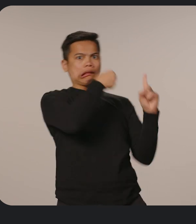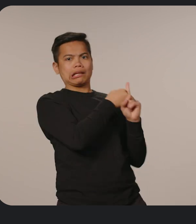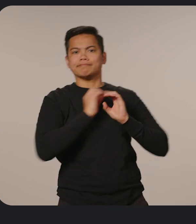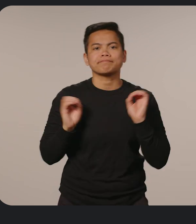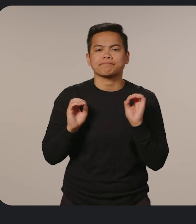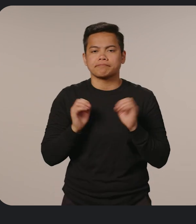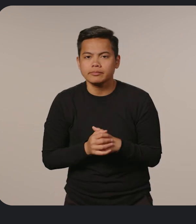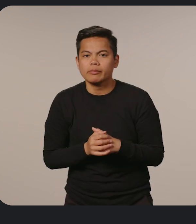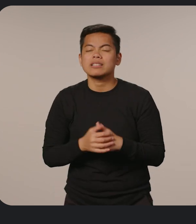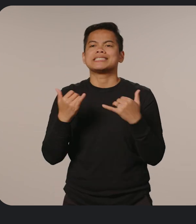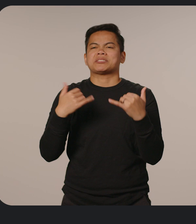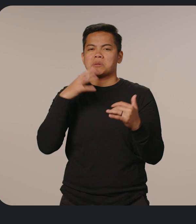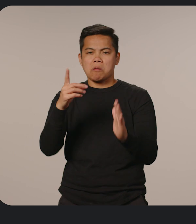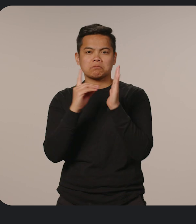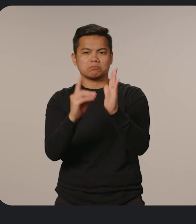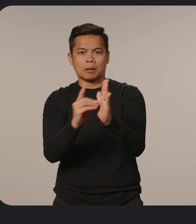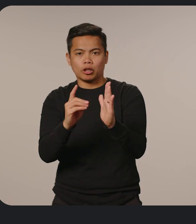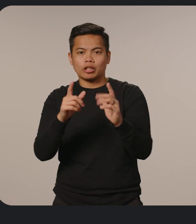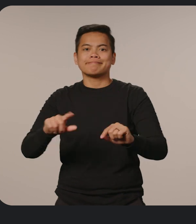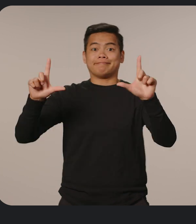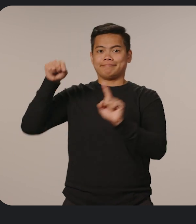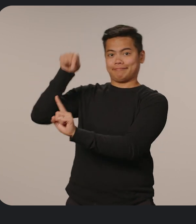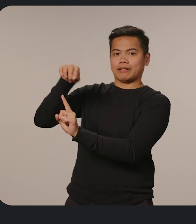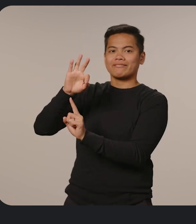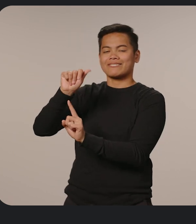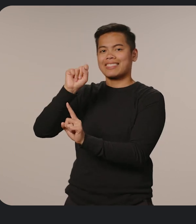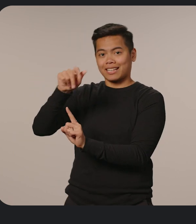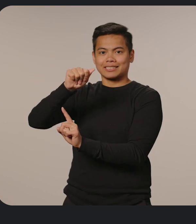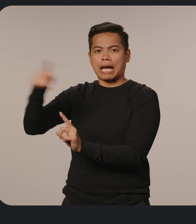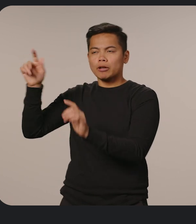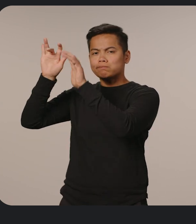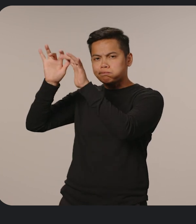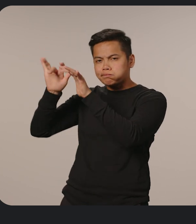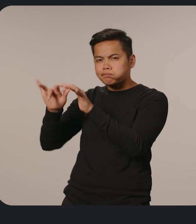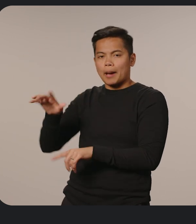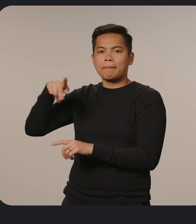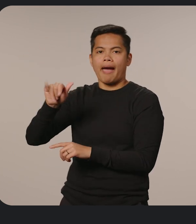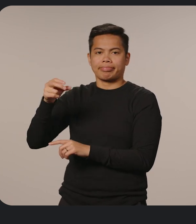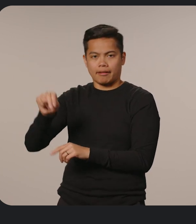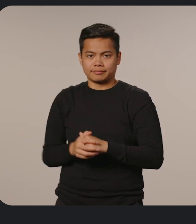to demonstrate this let's pull up a flask application written in Python